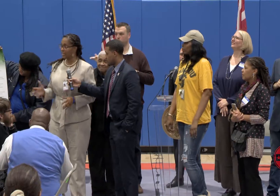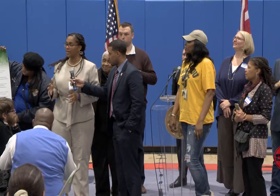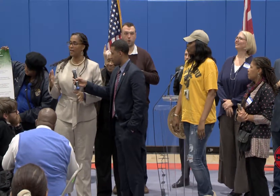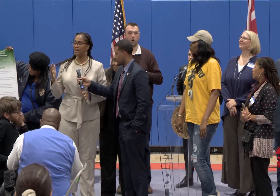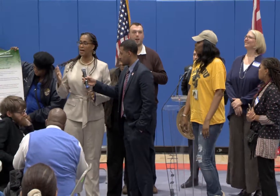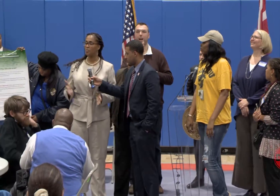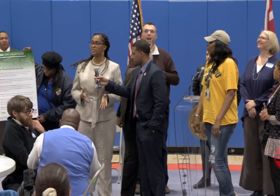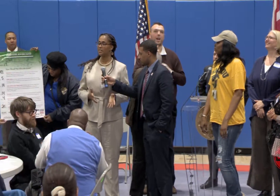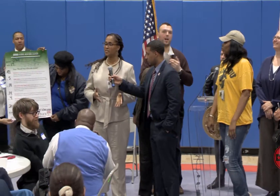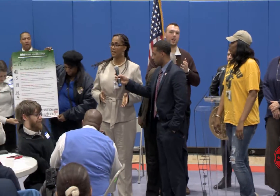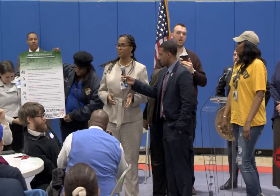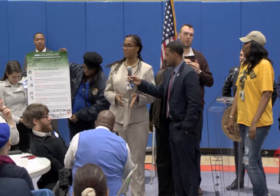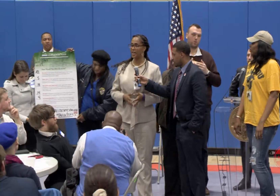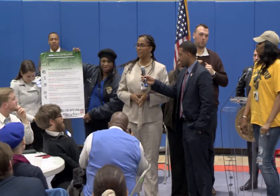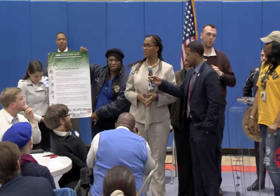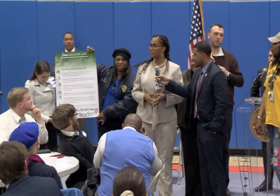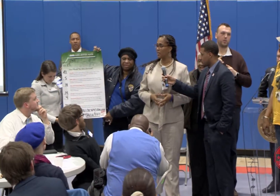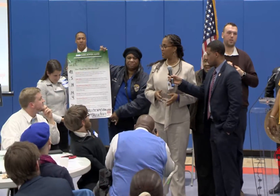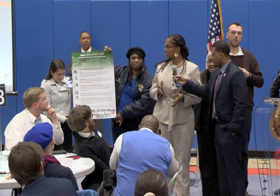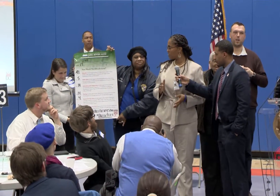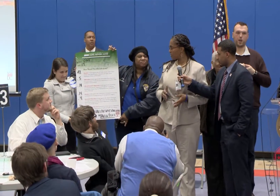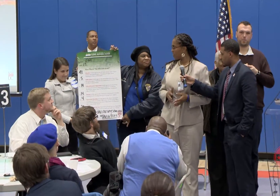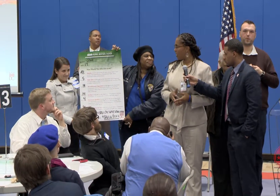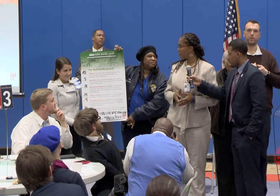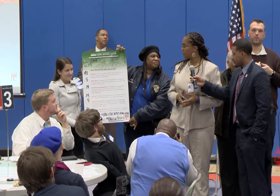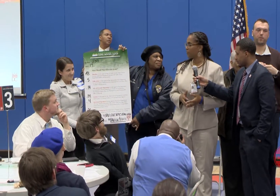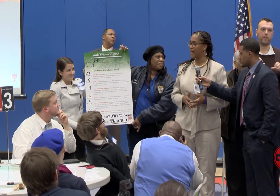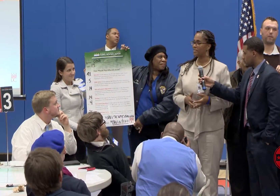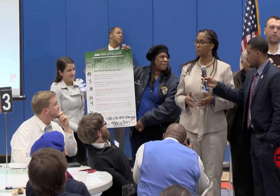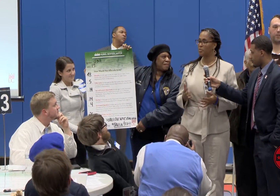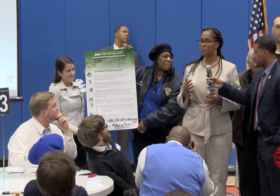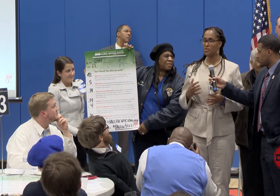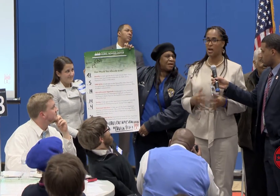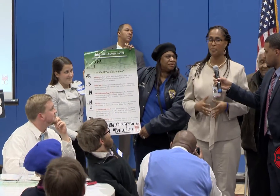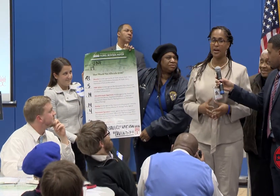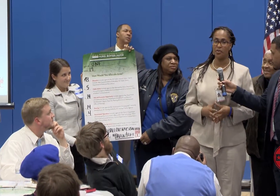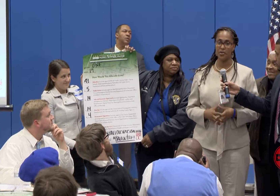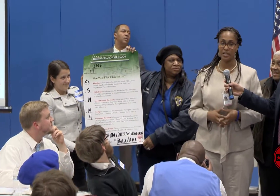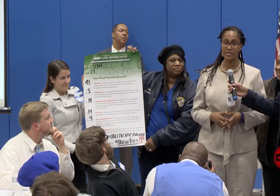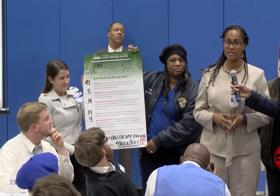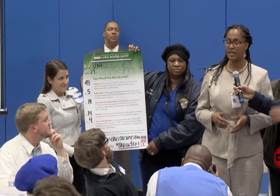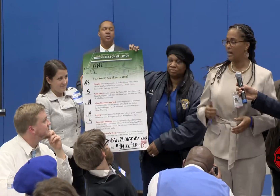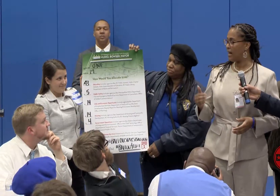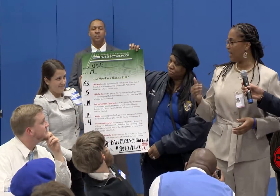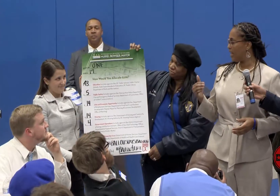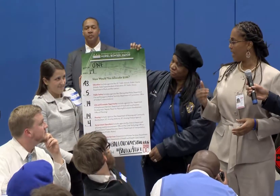SO, ANYHOW, WE DID A COLLABORATIVE EFFORT AND WE STARTED OFF WITH THE FACT OF WHAT WAS OUR PRIORITIES.